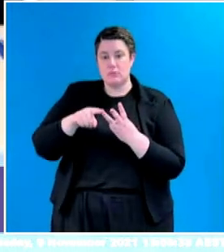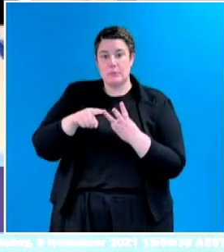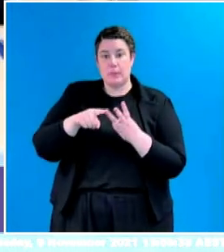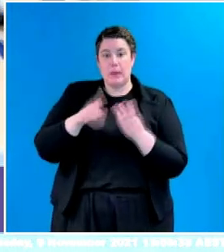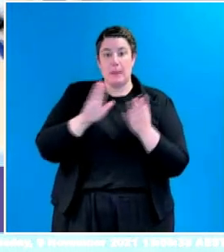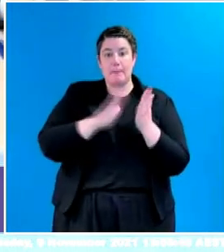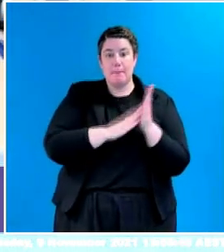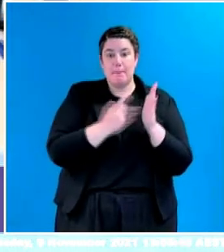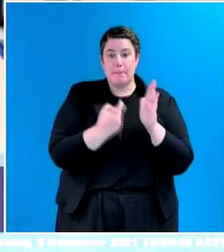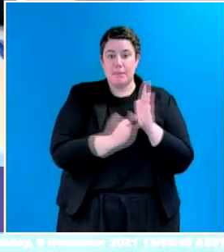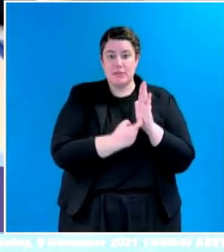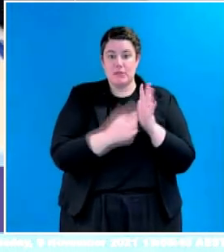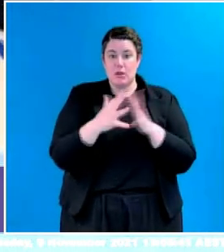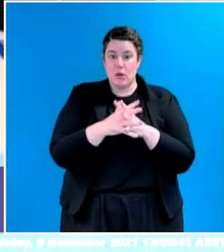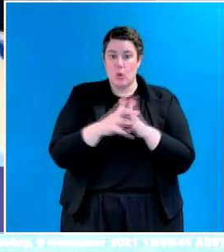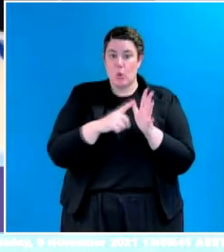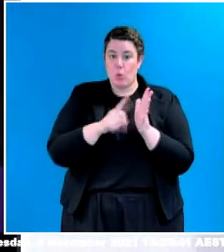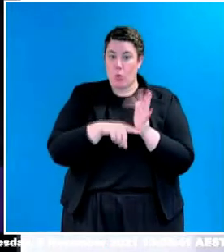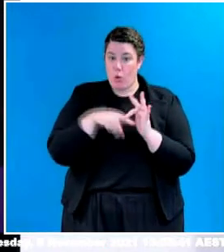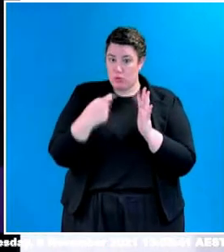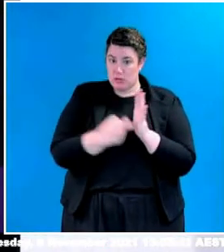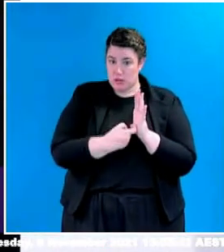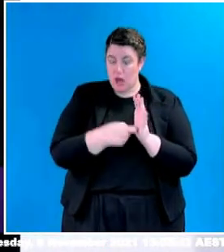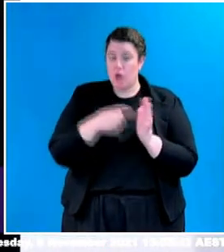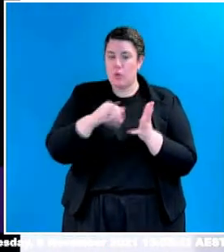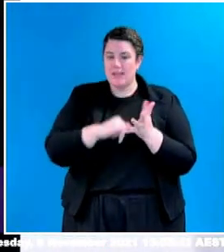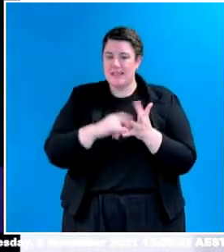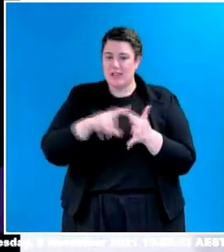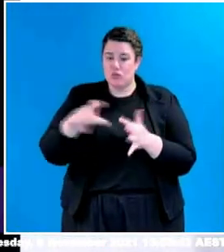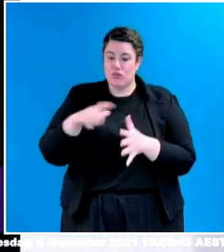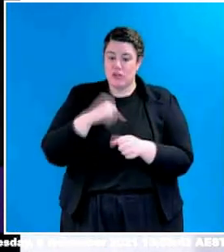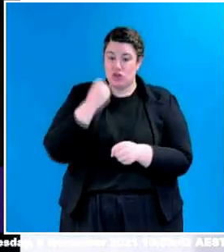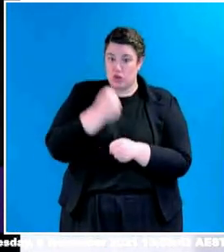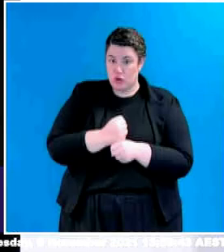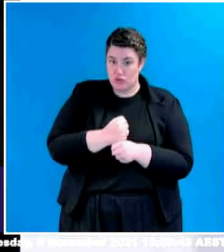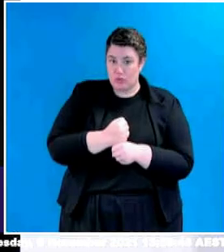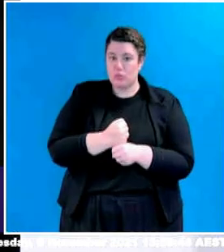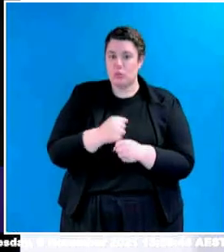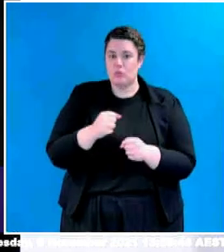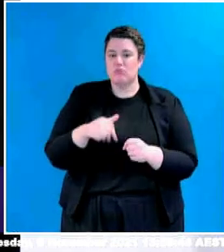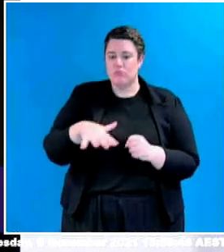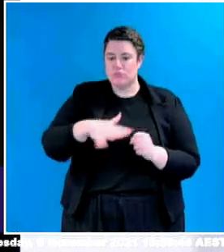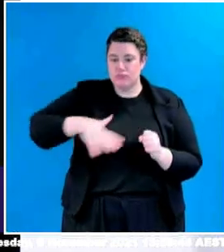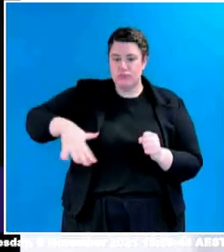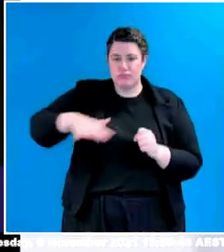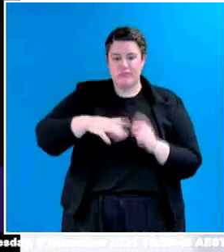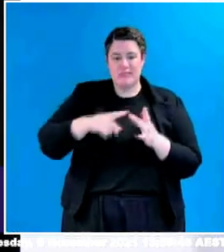You are the First Assistant Secretary, Attorney-General's Department, Integrity